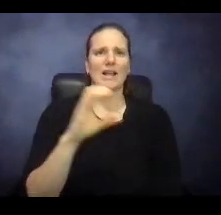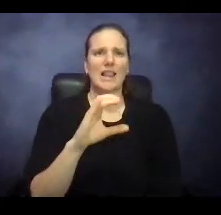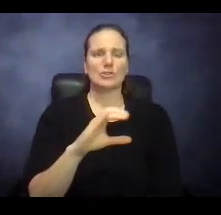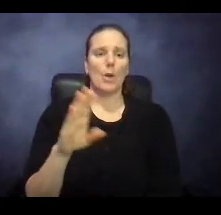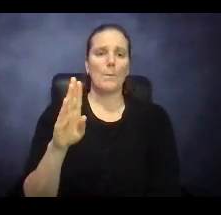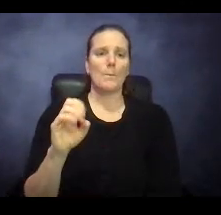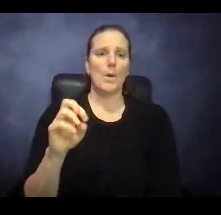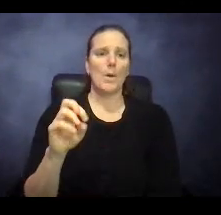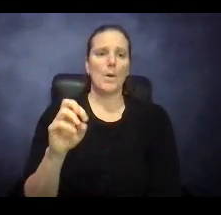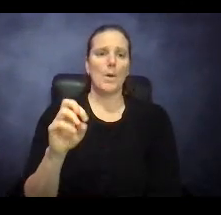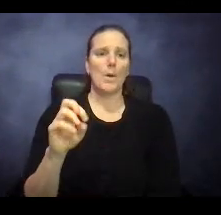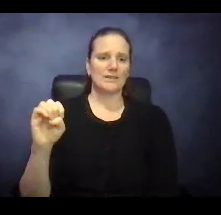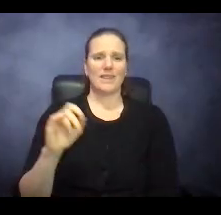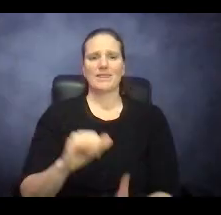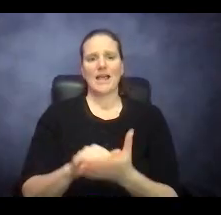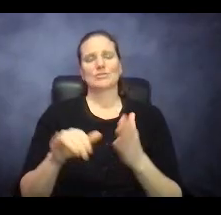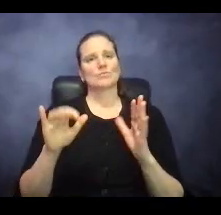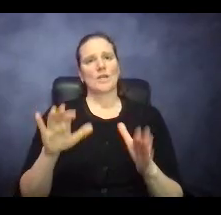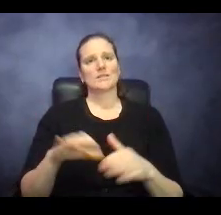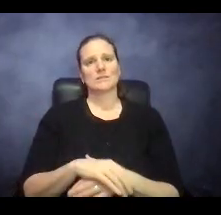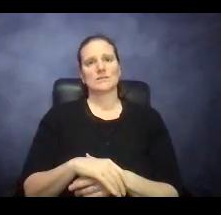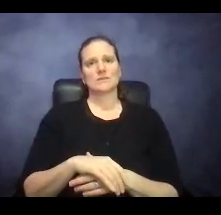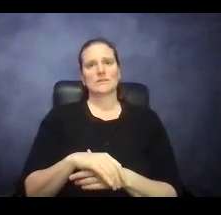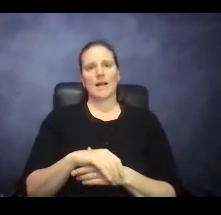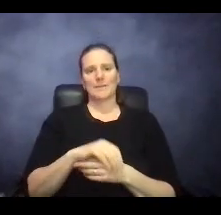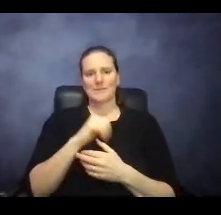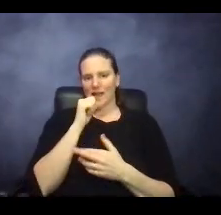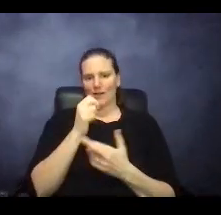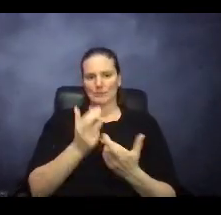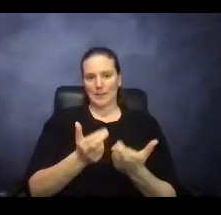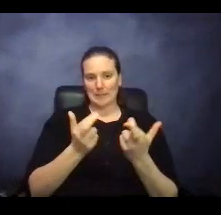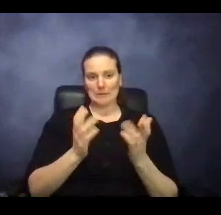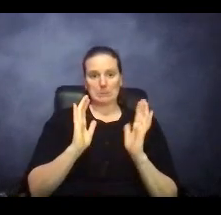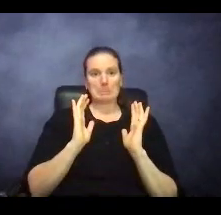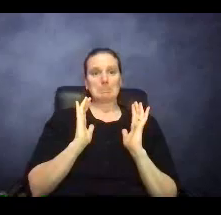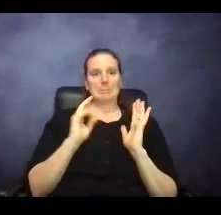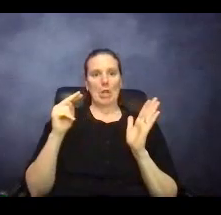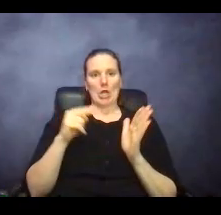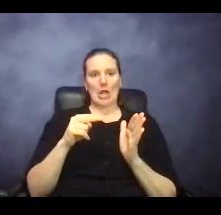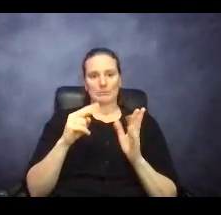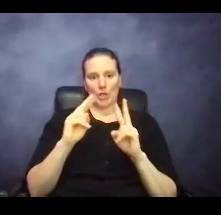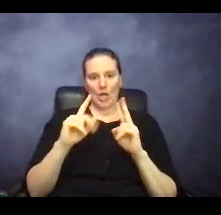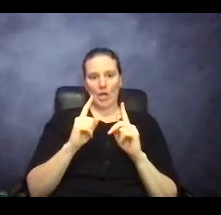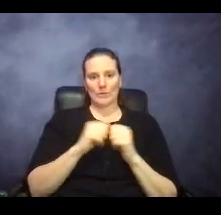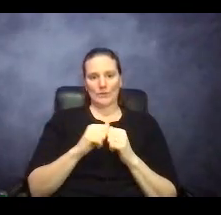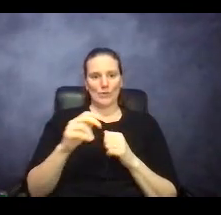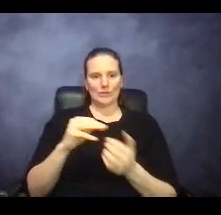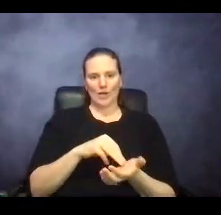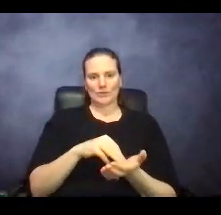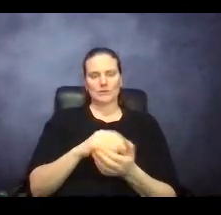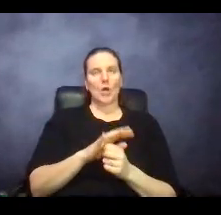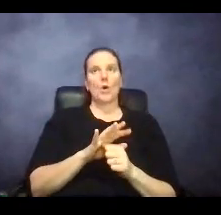The berberine's great. It really is. I mean, and I, again, I'm not making recommendations, but just you can look it up. Talk to your provider. There's a ton of research on it.